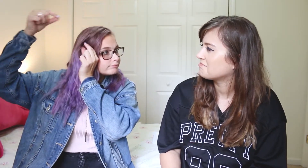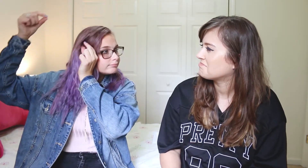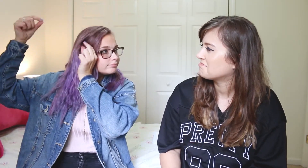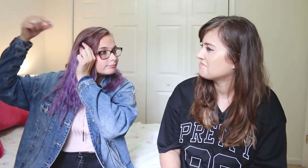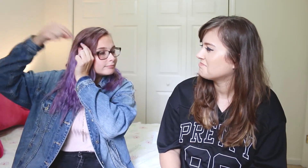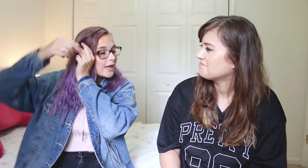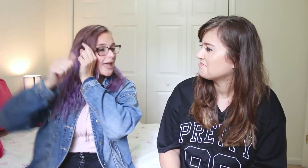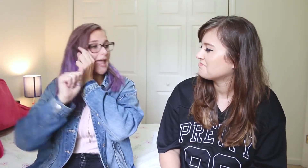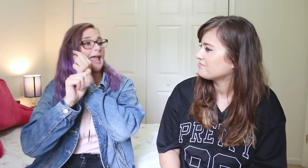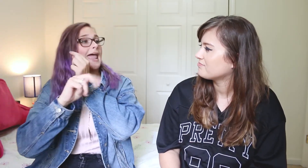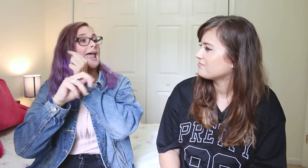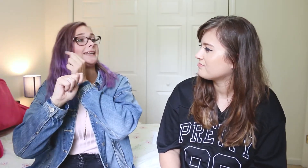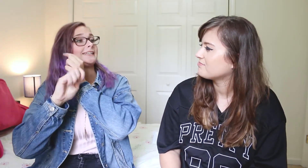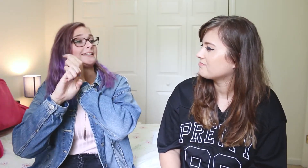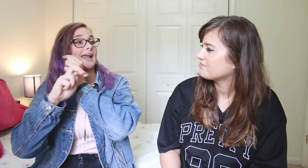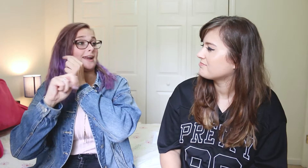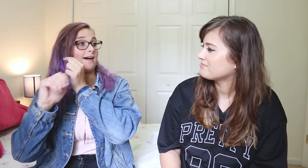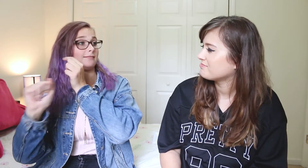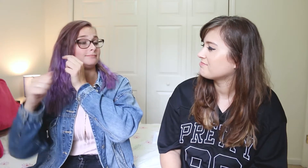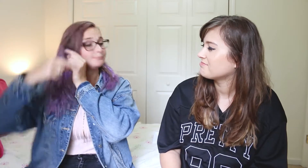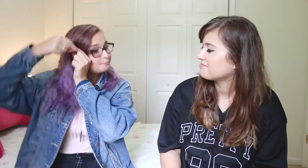And it had an antenna.